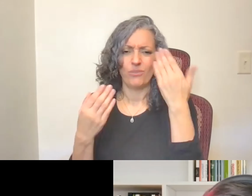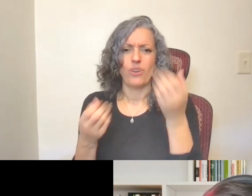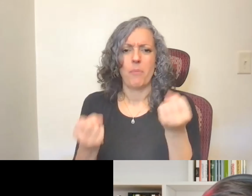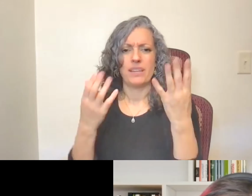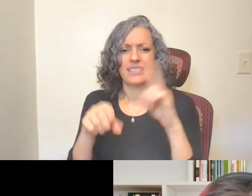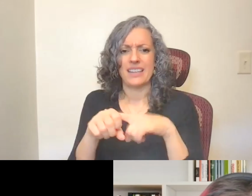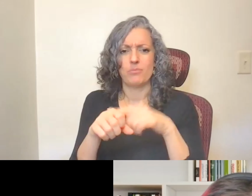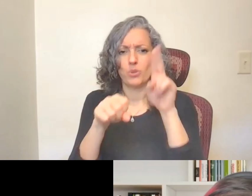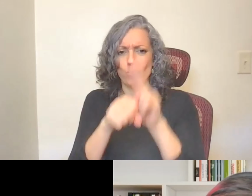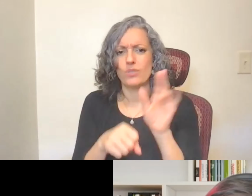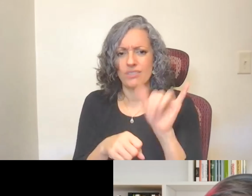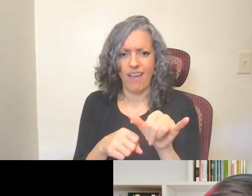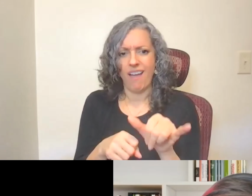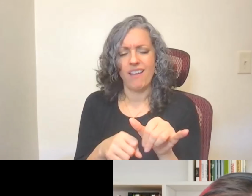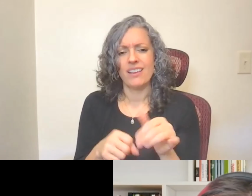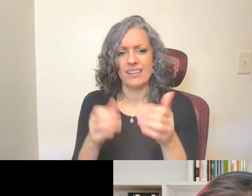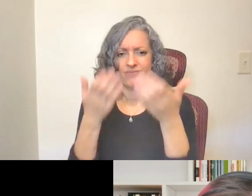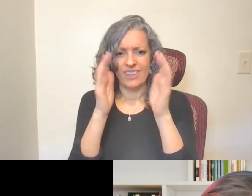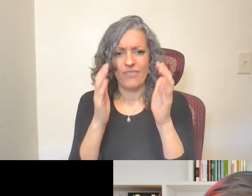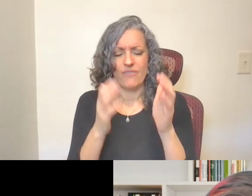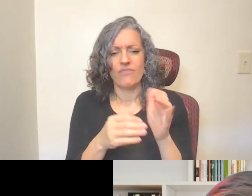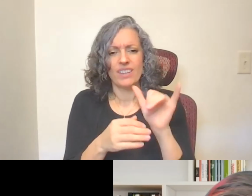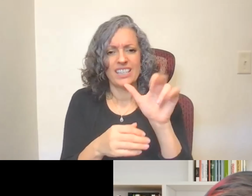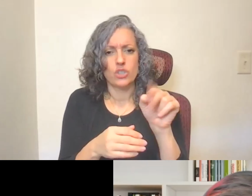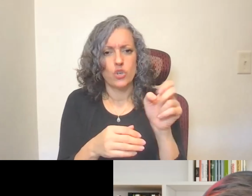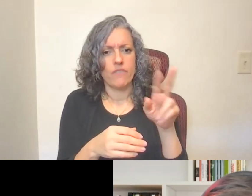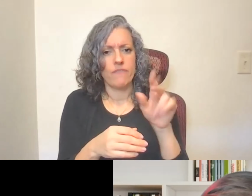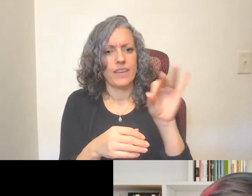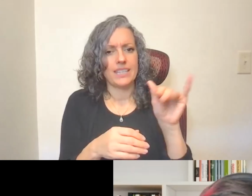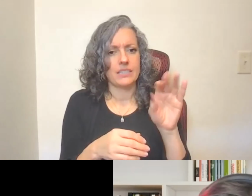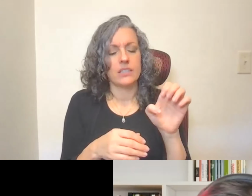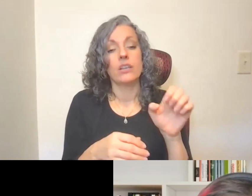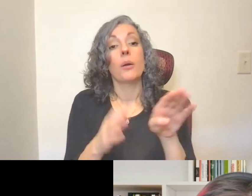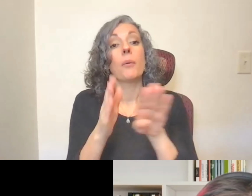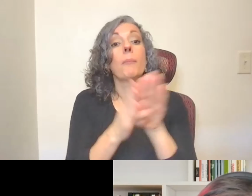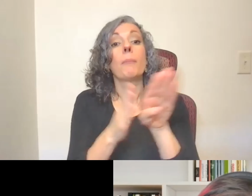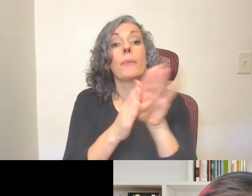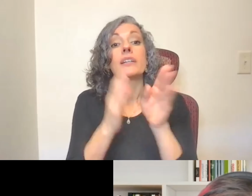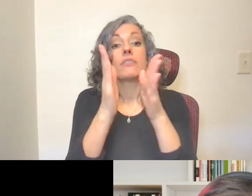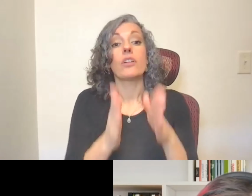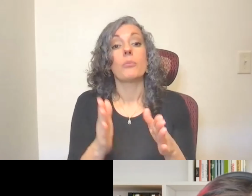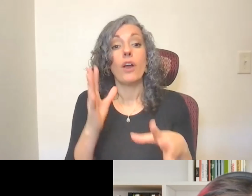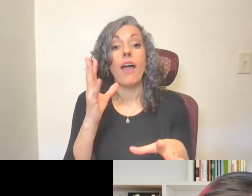So, the really really cool thing is once my developer added keyboard navigation to that one